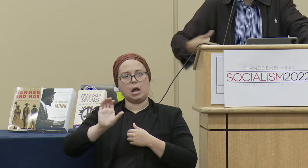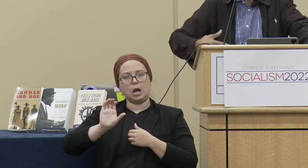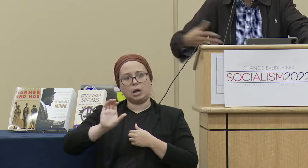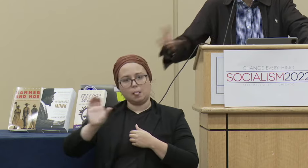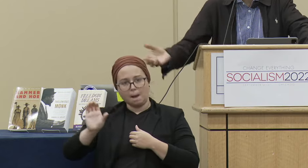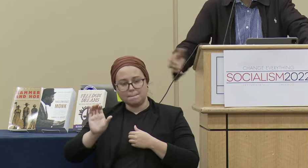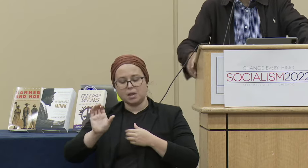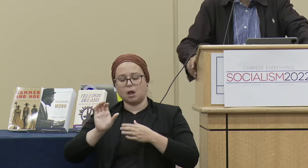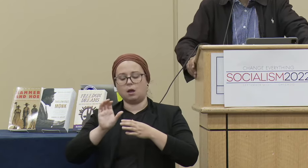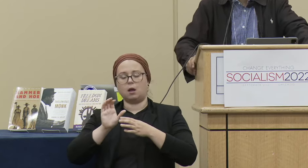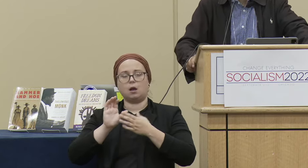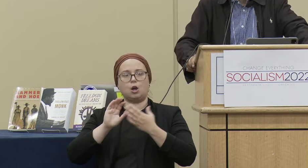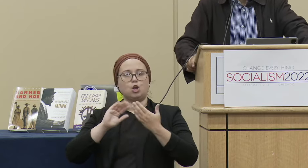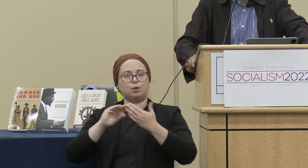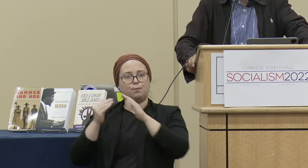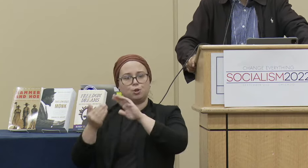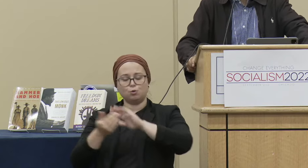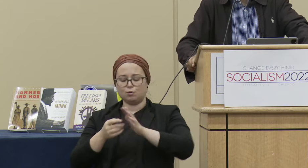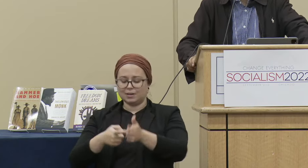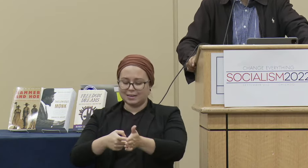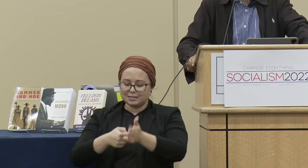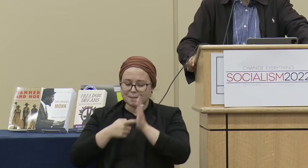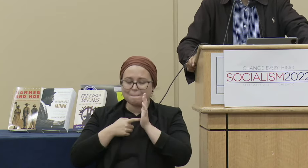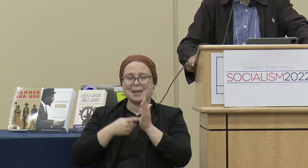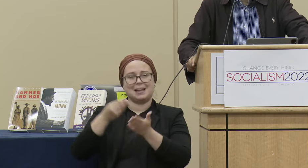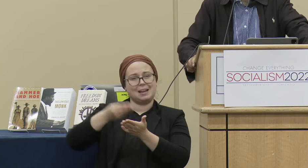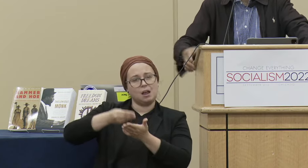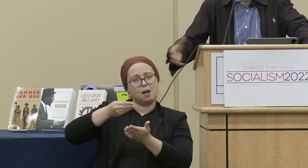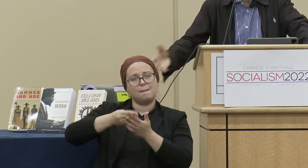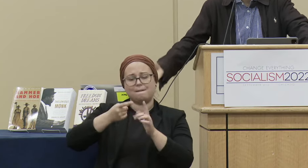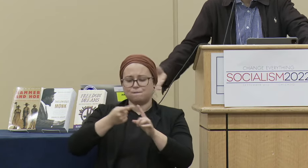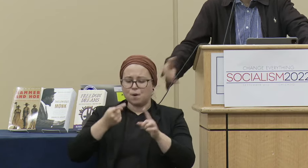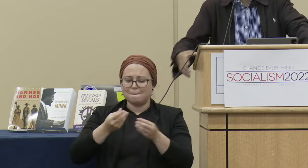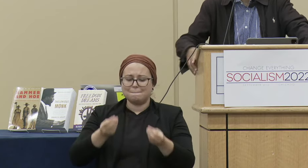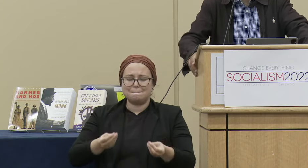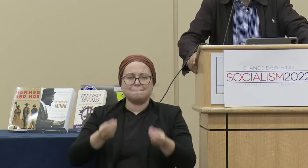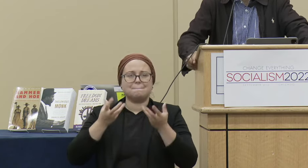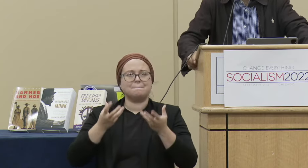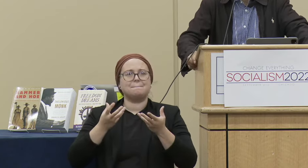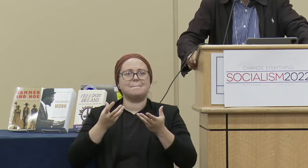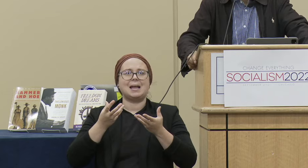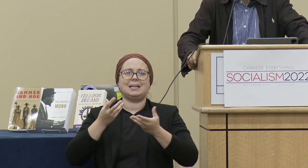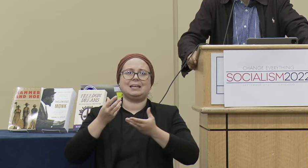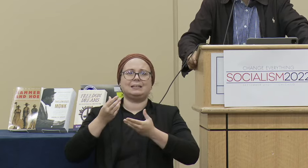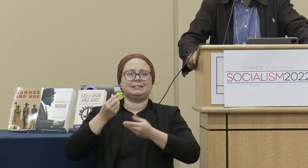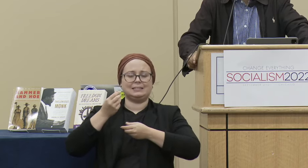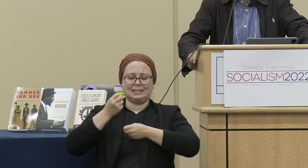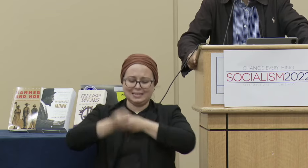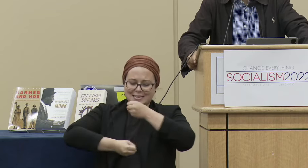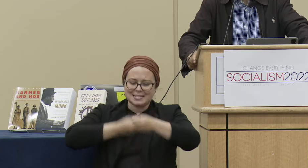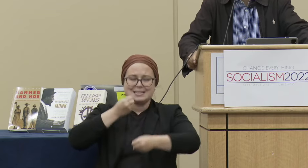troe Afro-Colombian community asking for reparations for